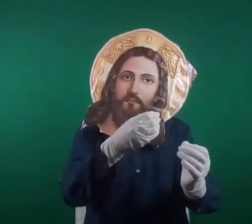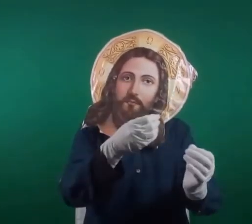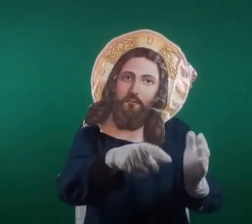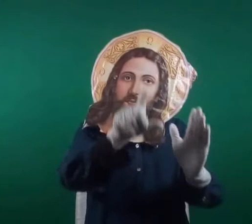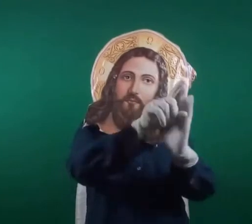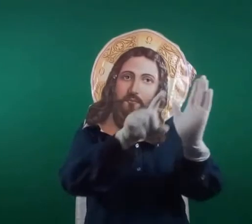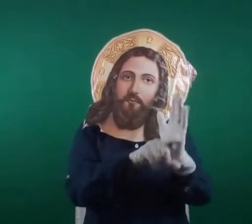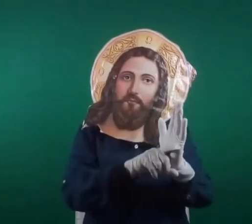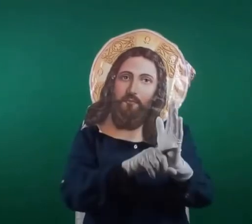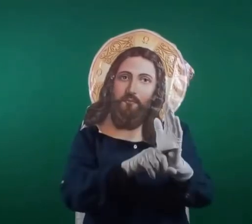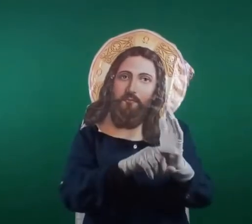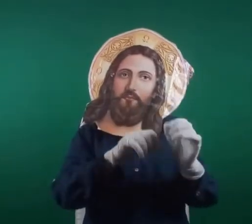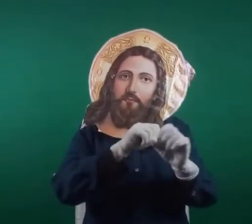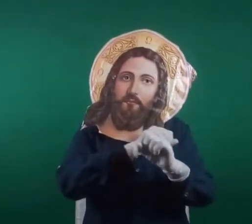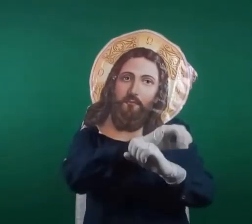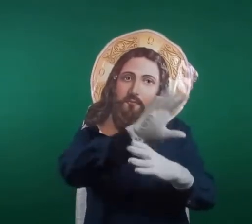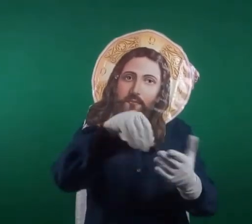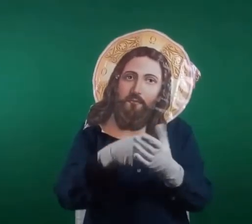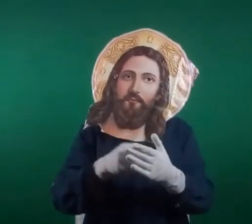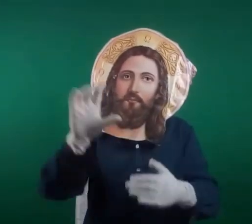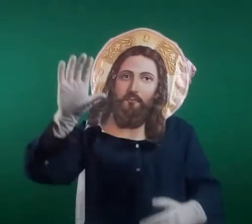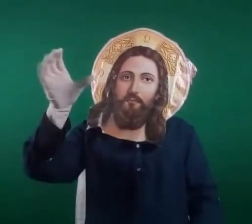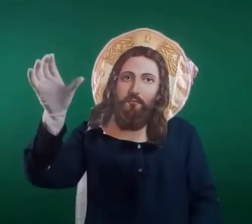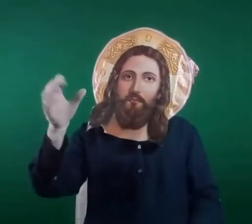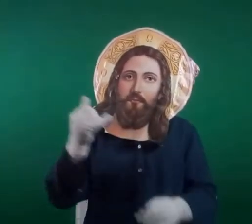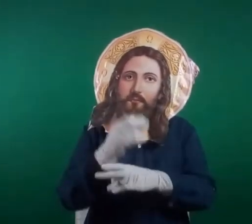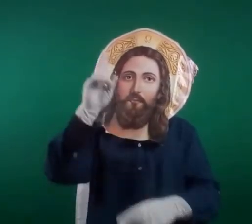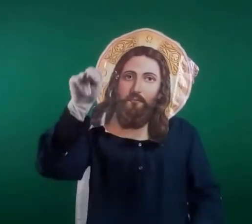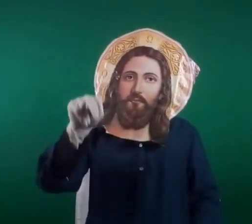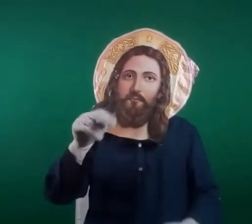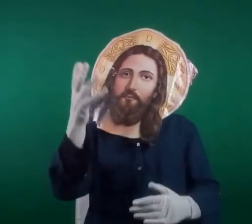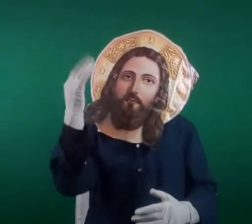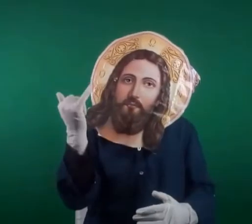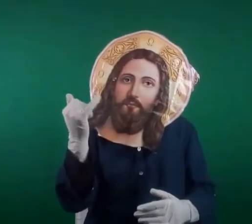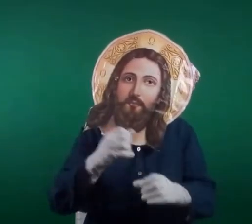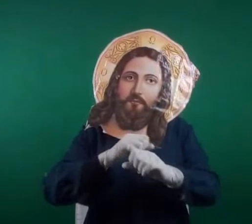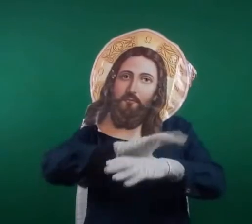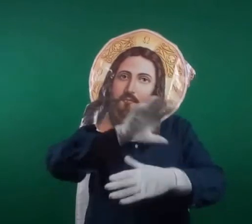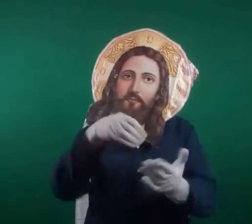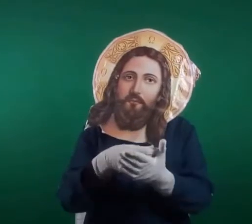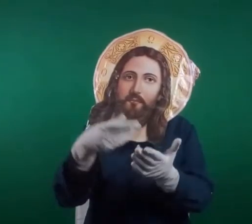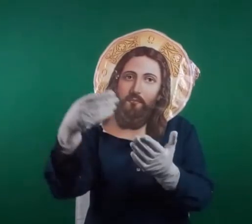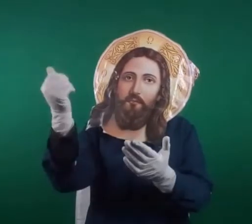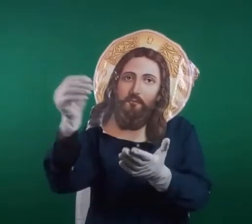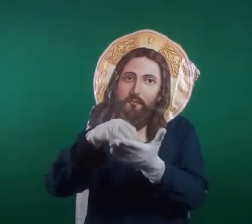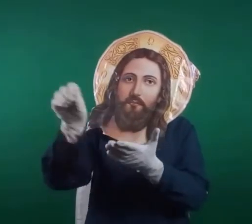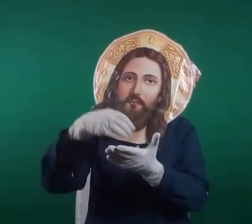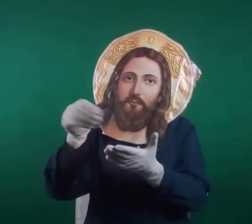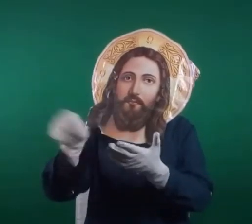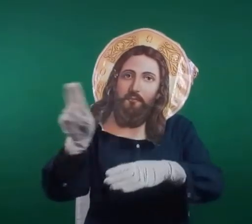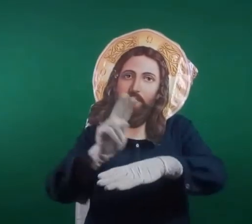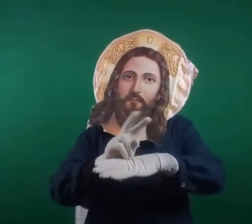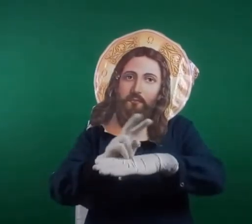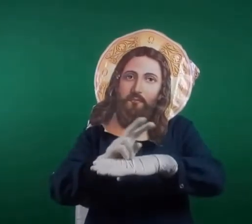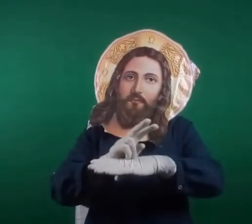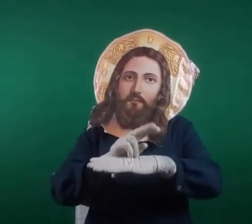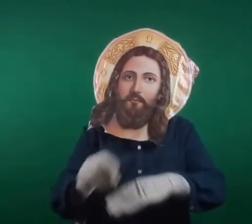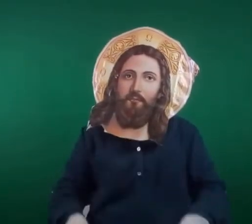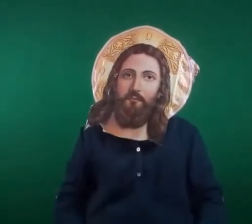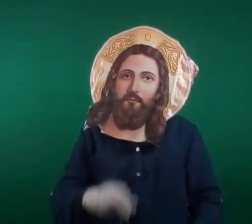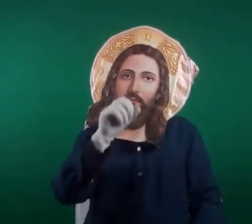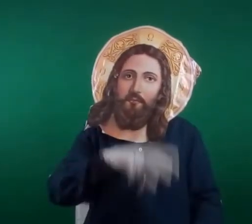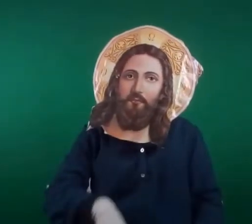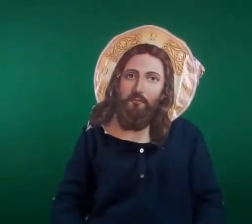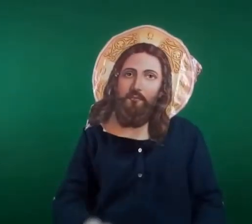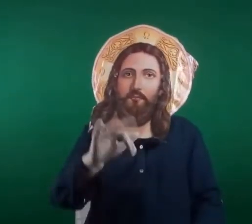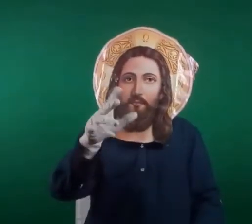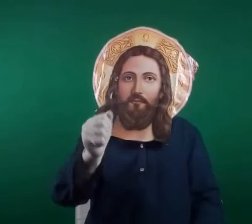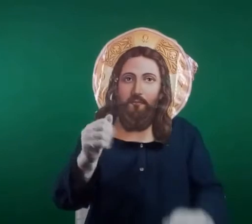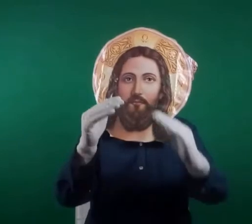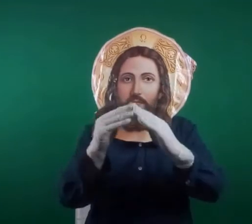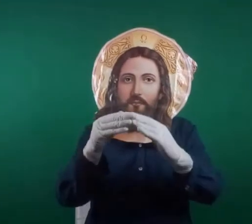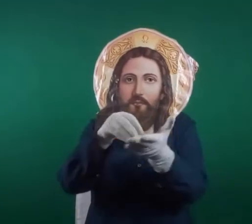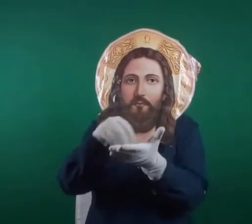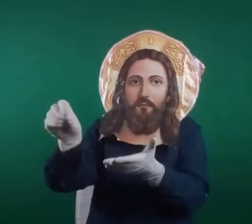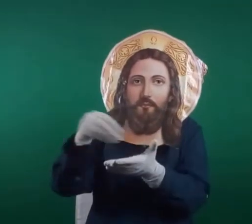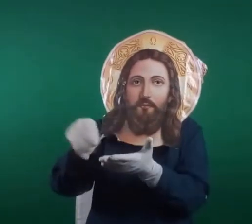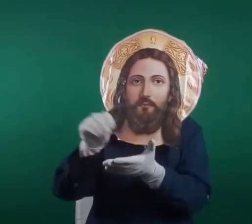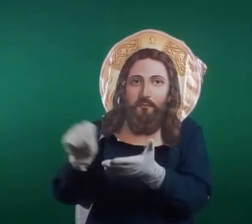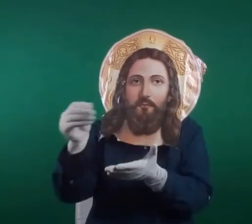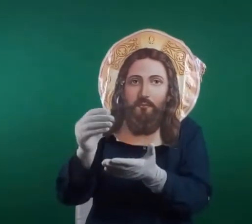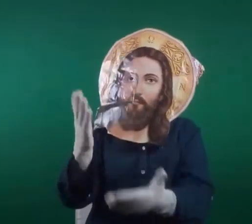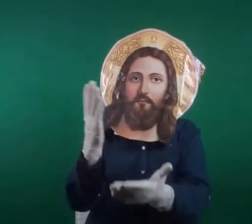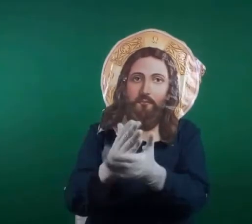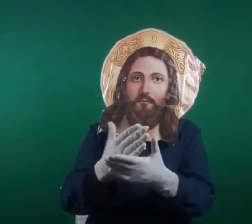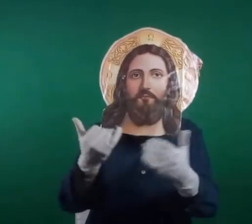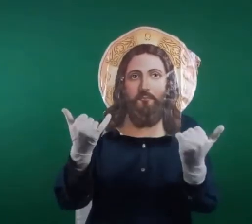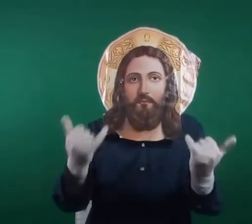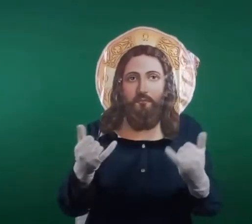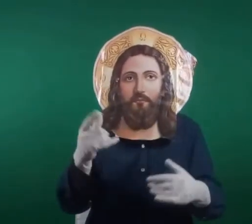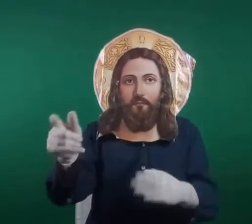This is basically because all your debts are fraud, if you have a home and paying a mortgage or rent now that home belongs to you lawfully and legally.